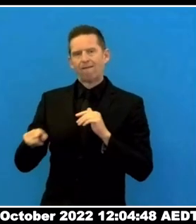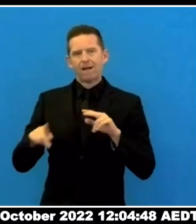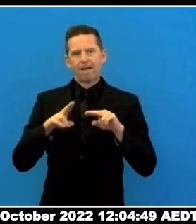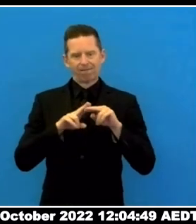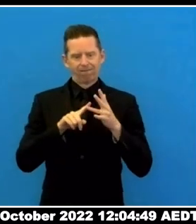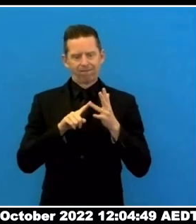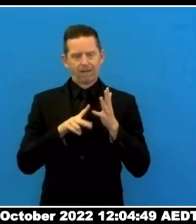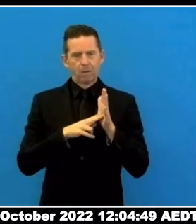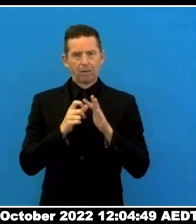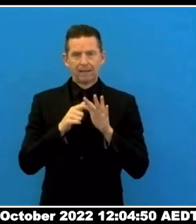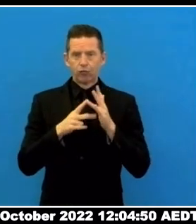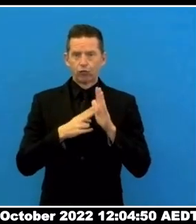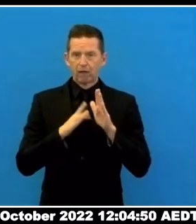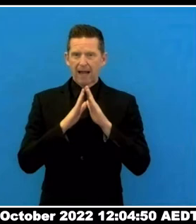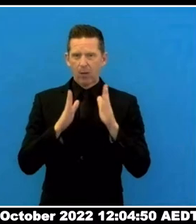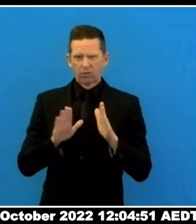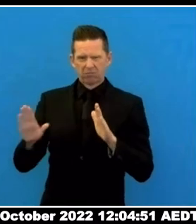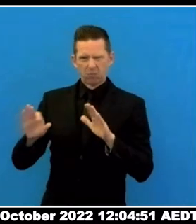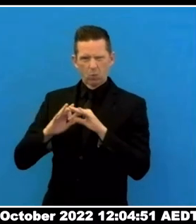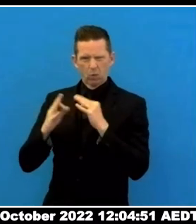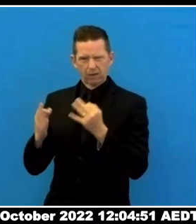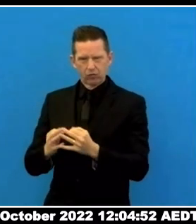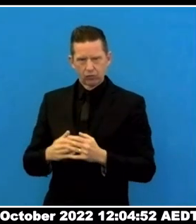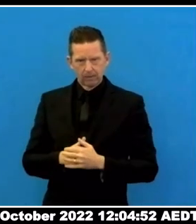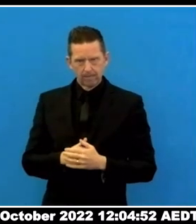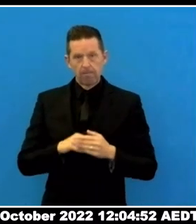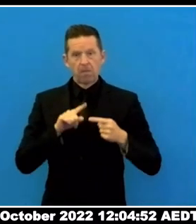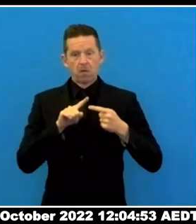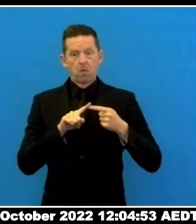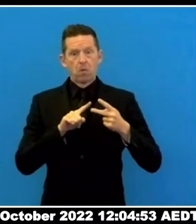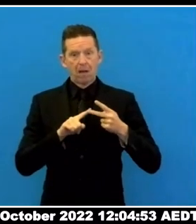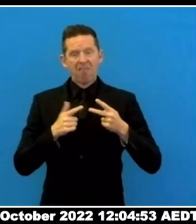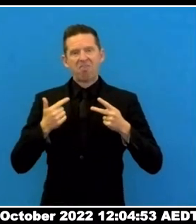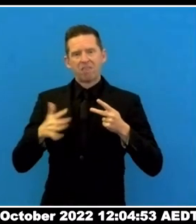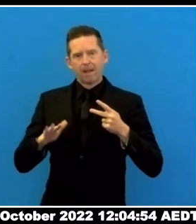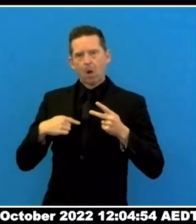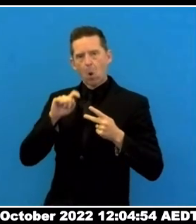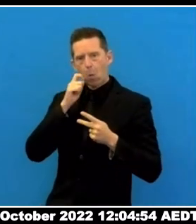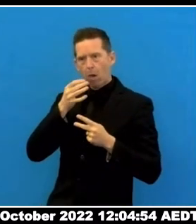And then from there, I am keen to ask you about how Foundation House